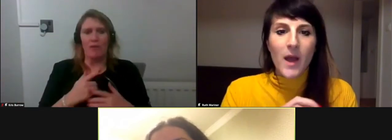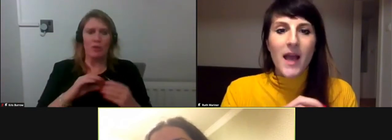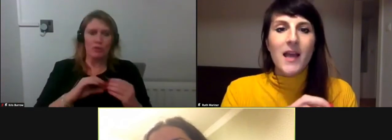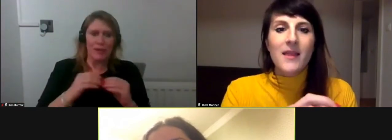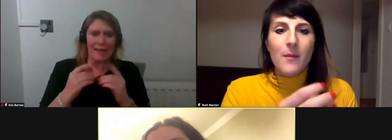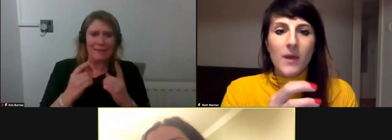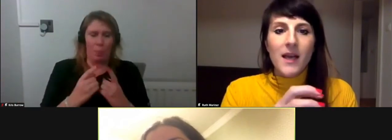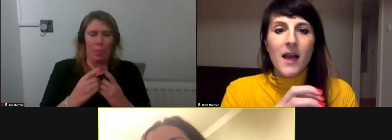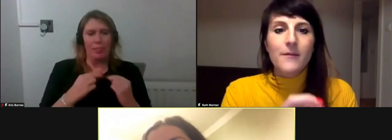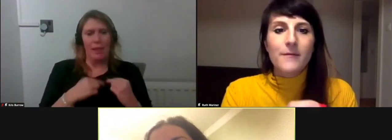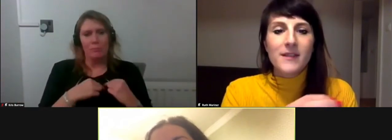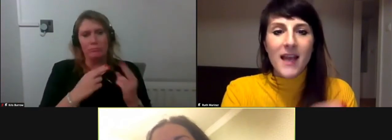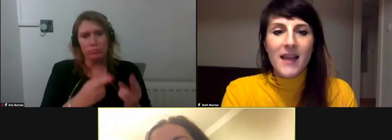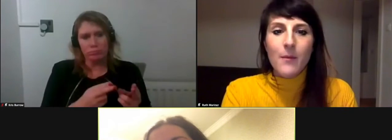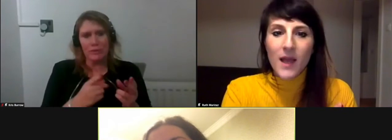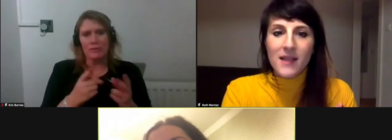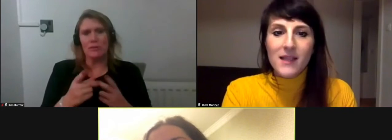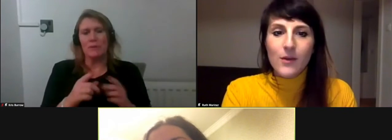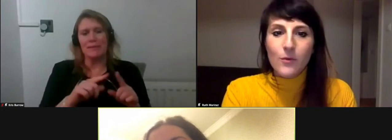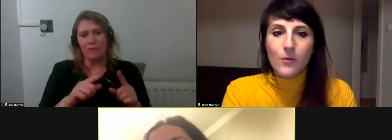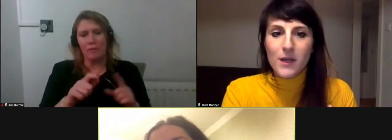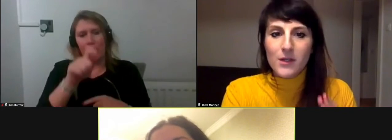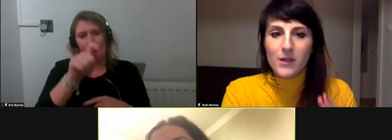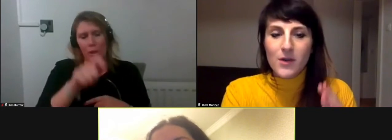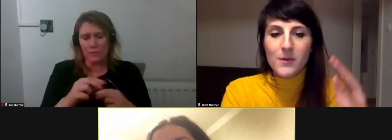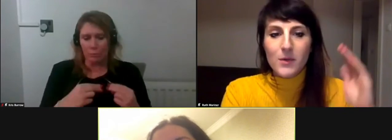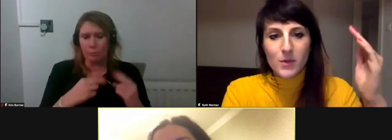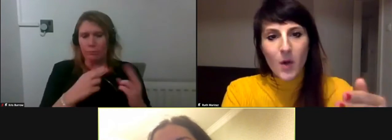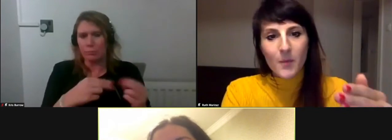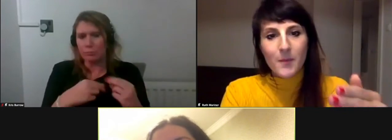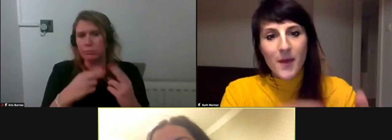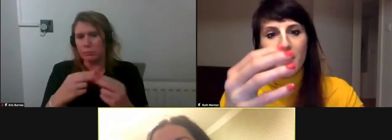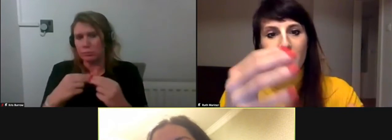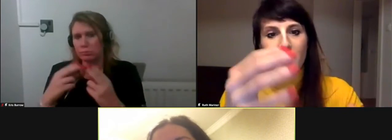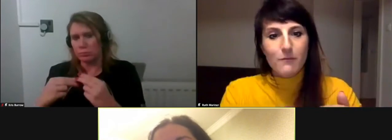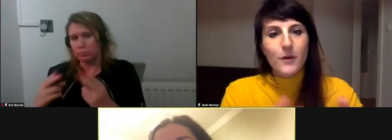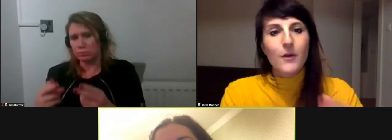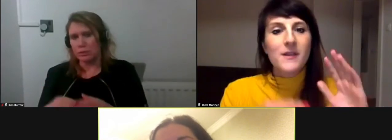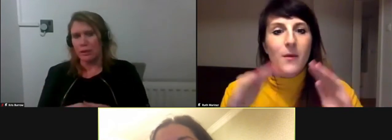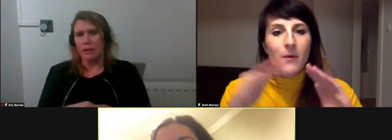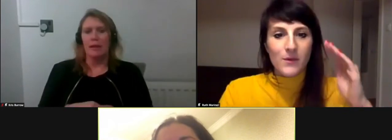the way, and yeah then we added the Audio Description on top and Bethan and Ruth, so